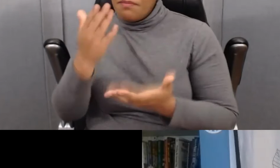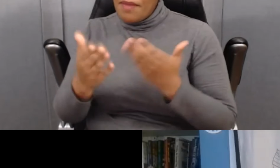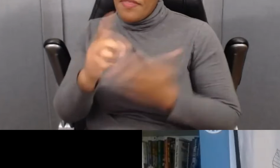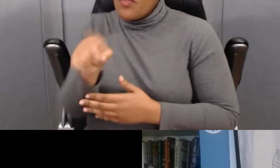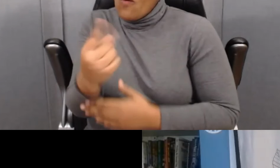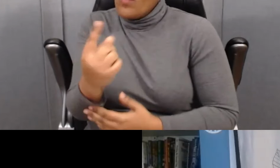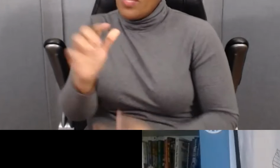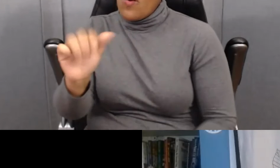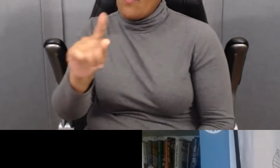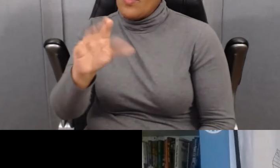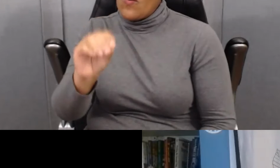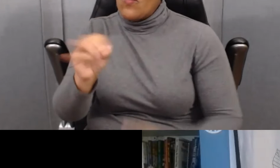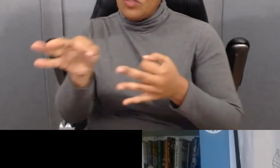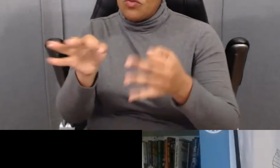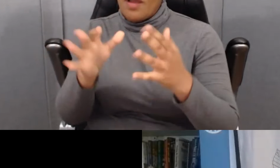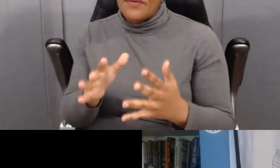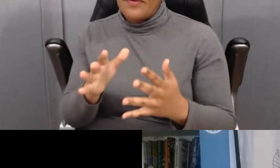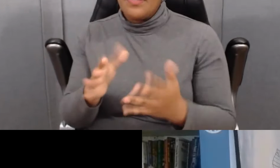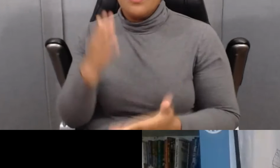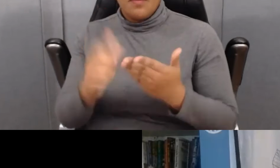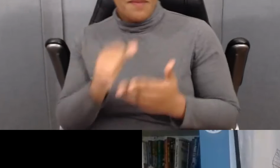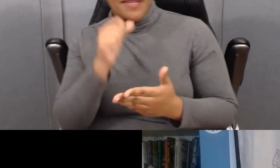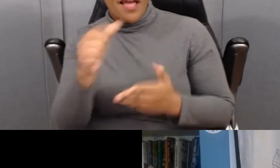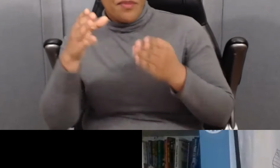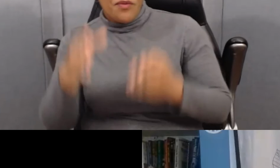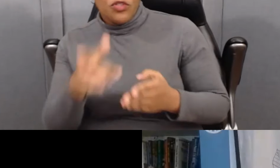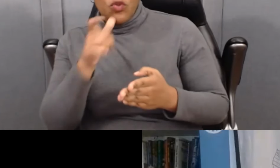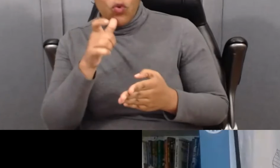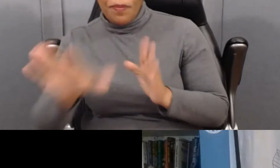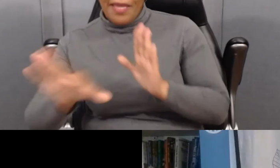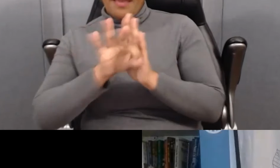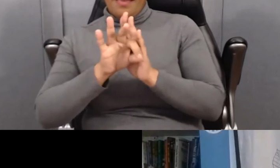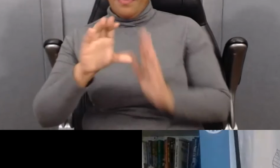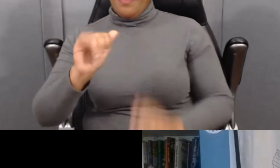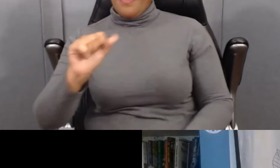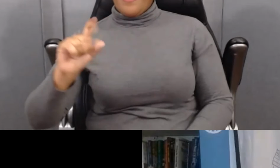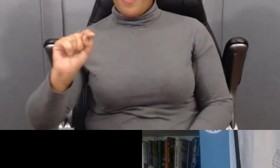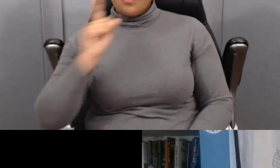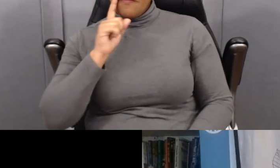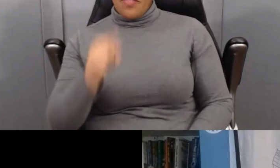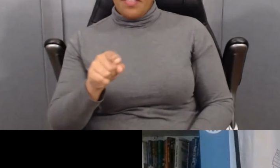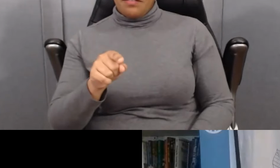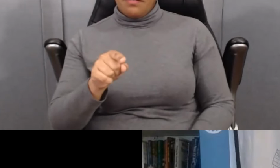so they may not be the person who would typically be cast for this. Do you have some tips or thoughts